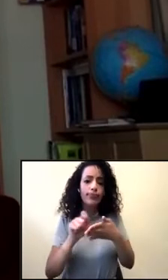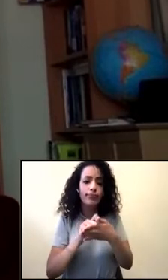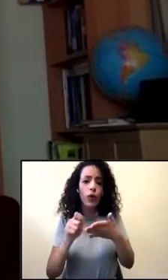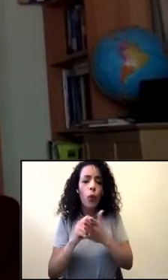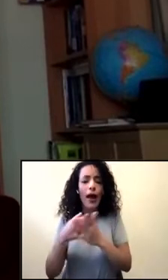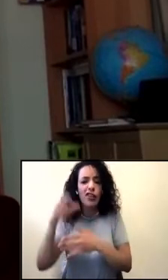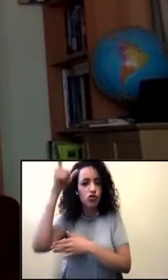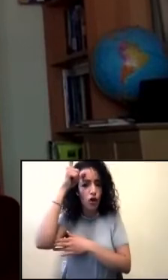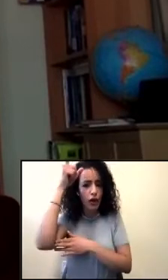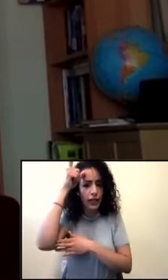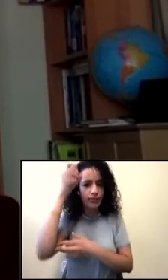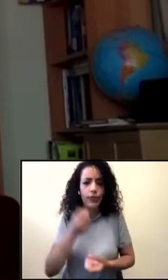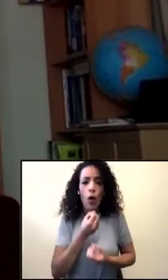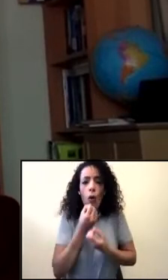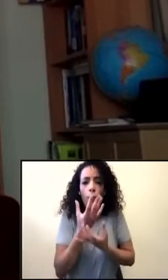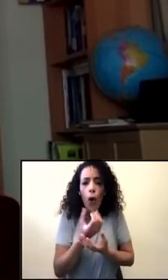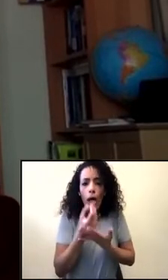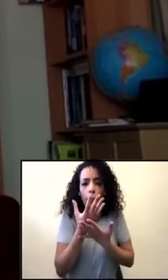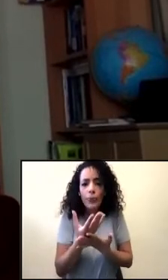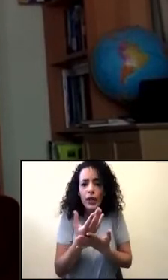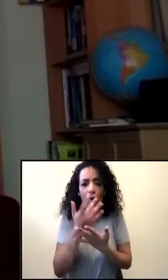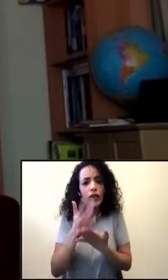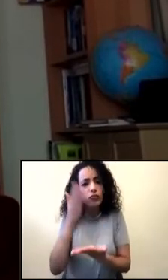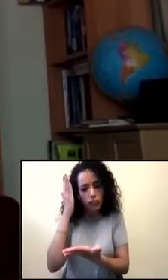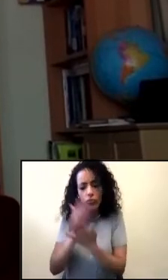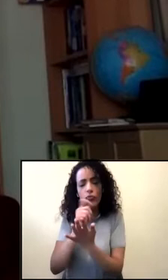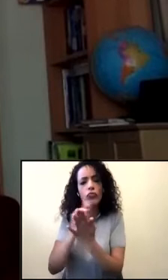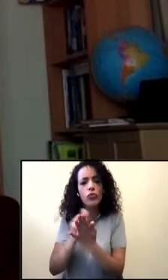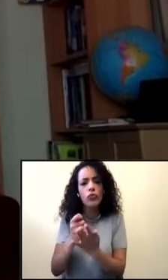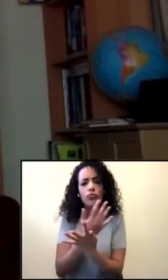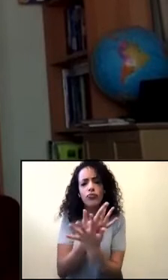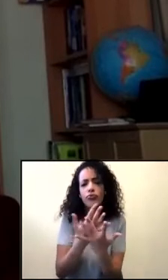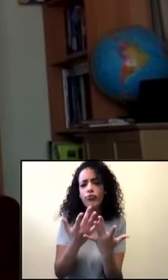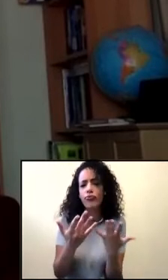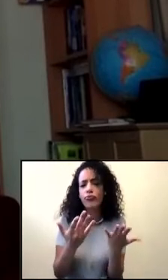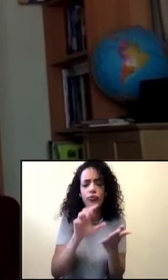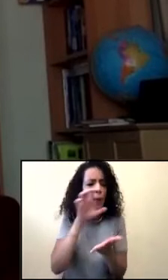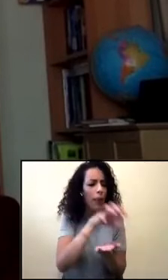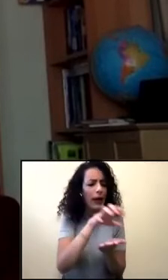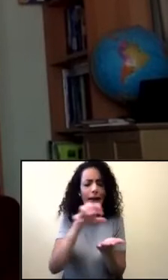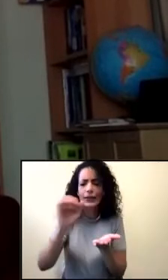featured in a range of places, including The Good Journal, Poetry Birmingham Literary Journal,